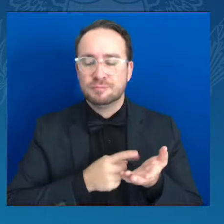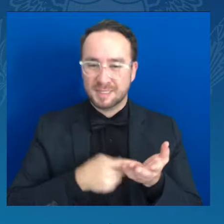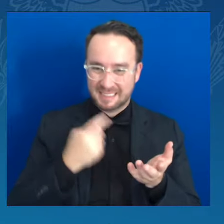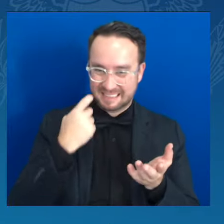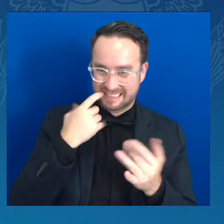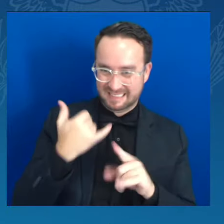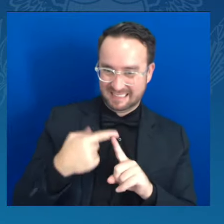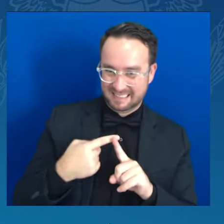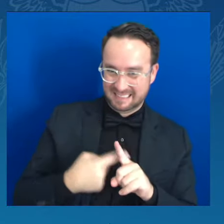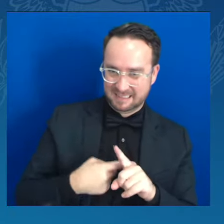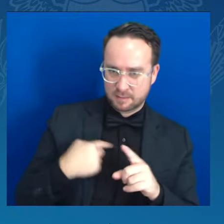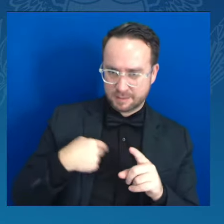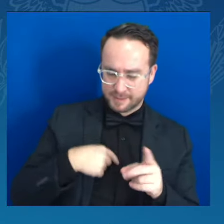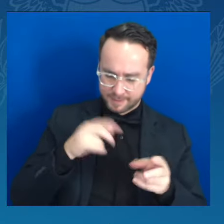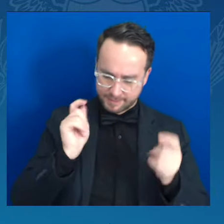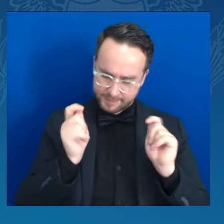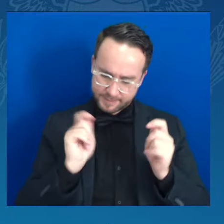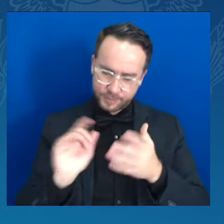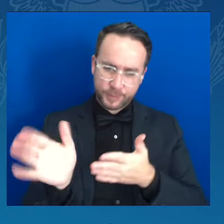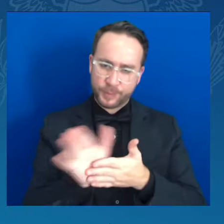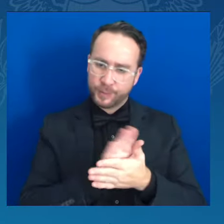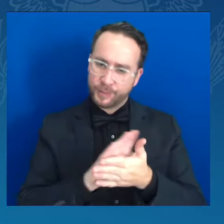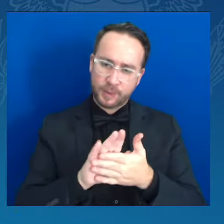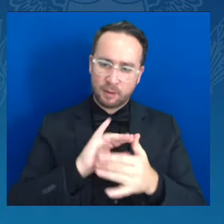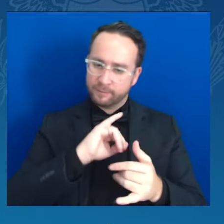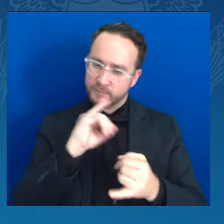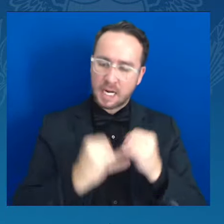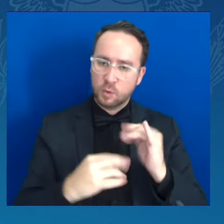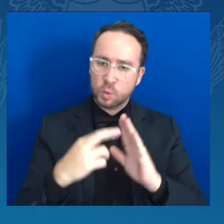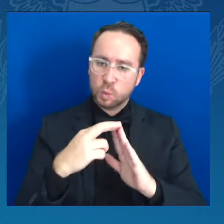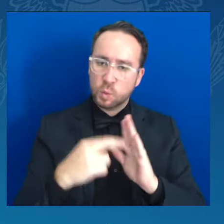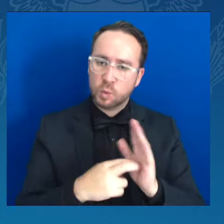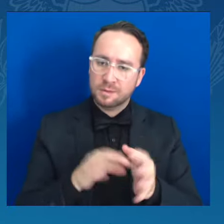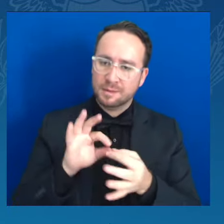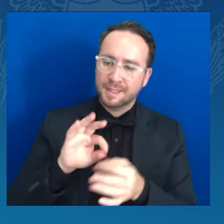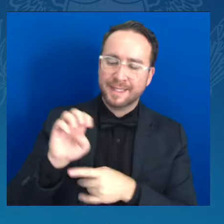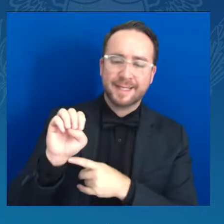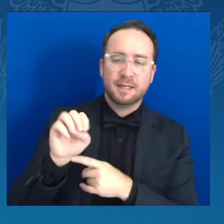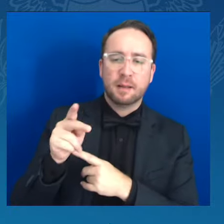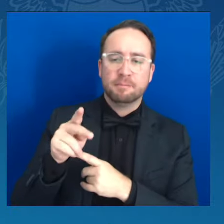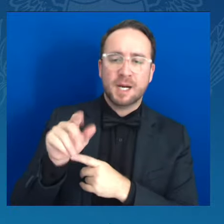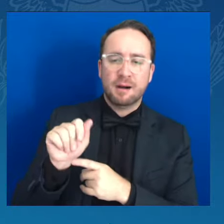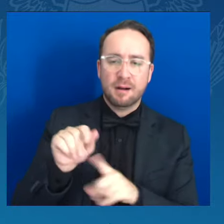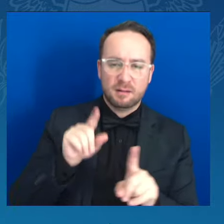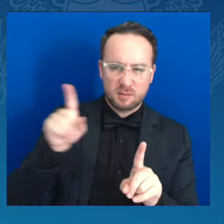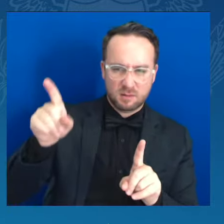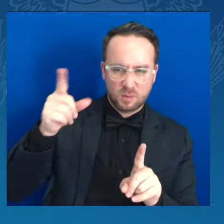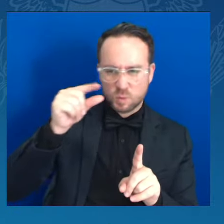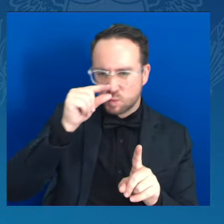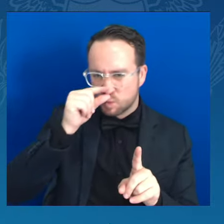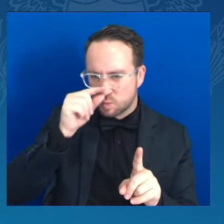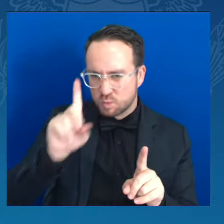The rule, however, also establishes the first national super emitter response program,